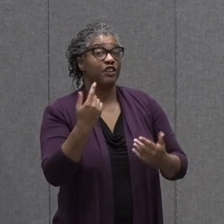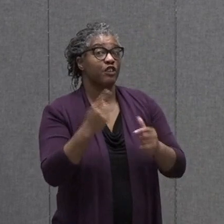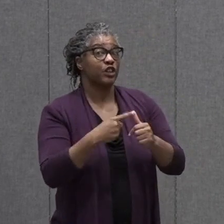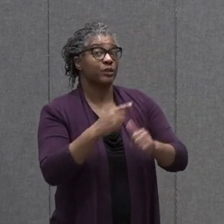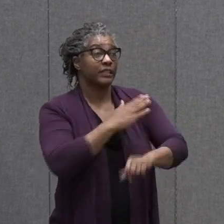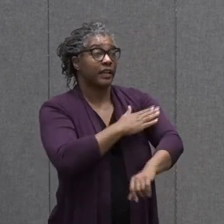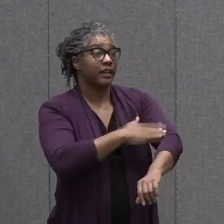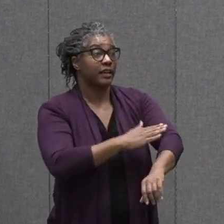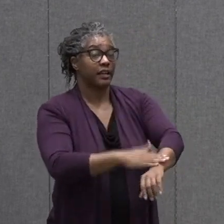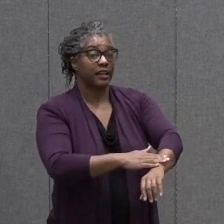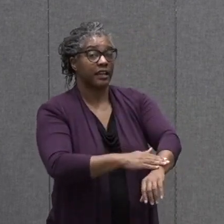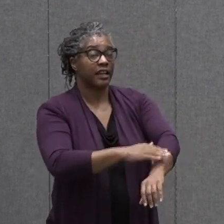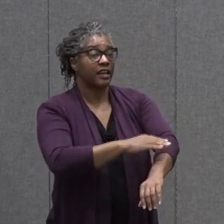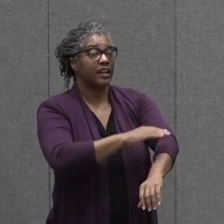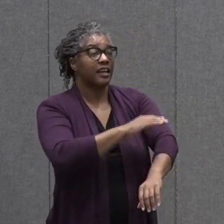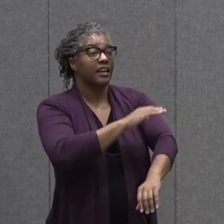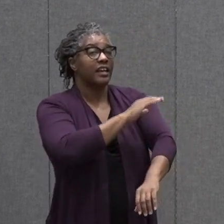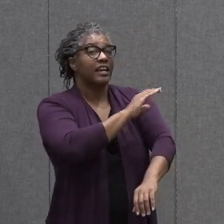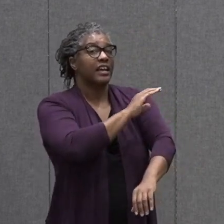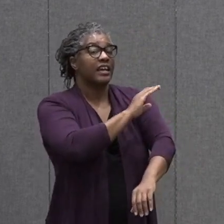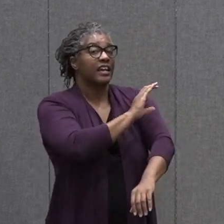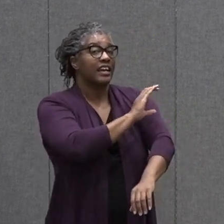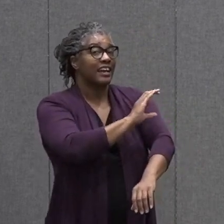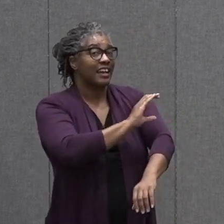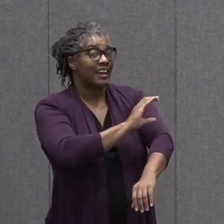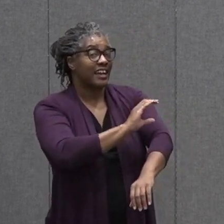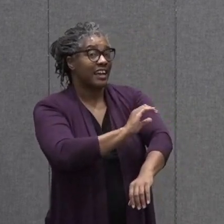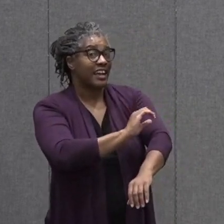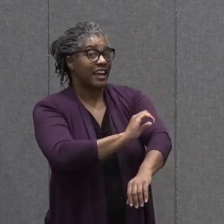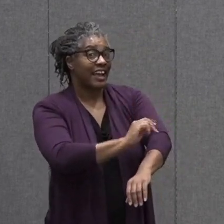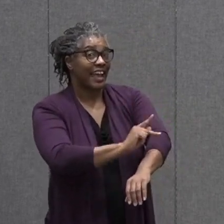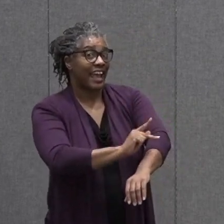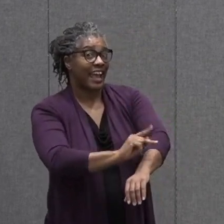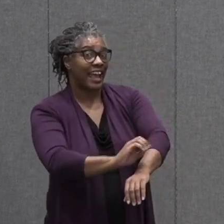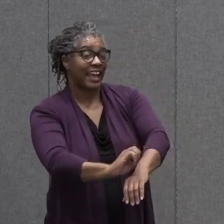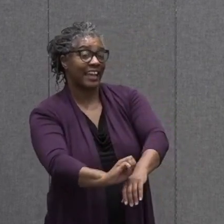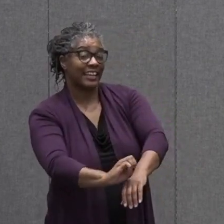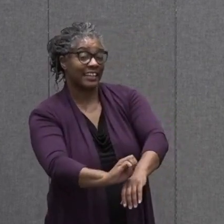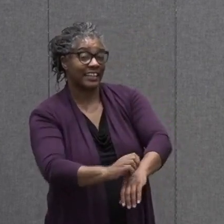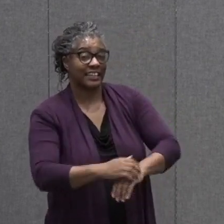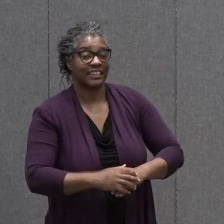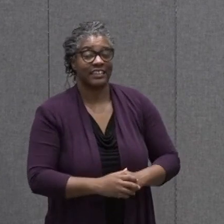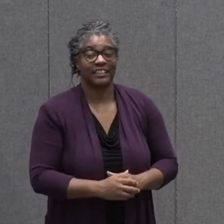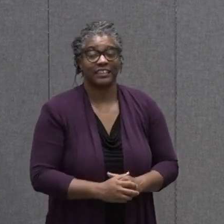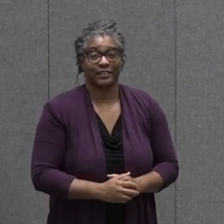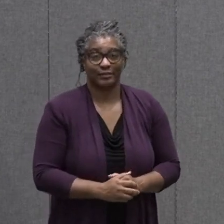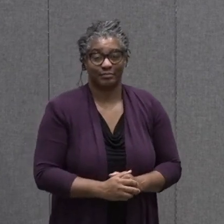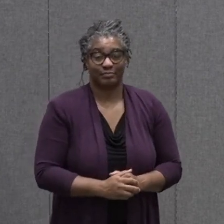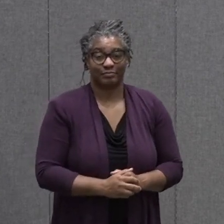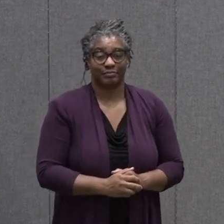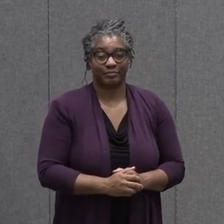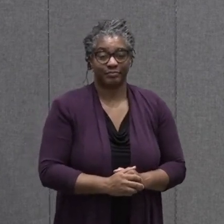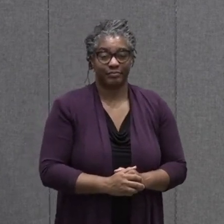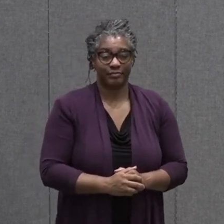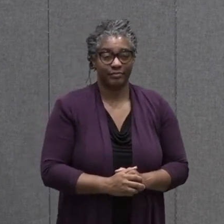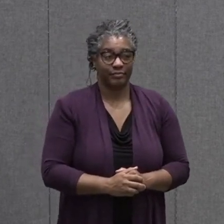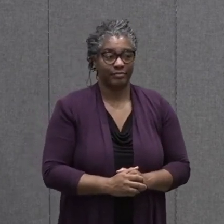Kuh-a-kuh, cake. Hmm. That's kind of a tricky one